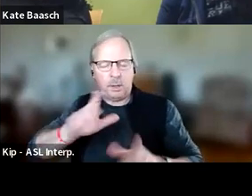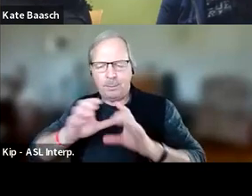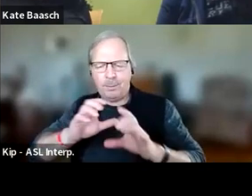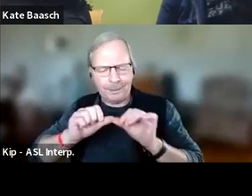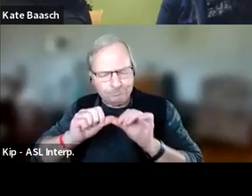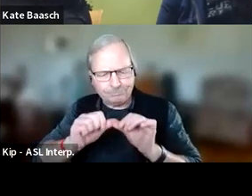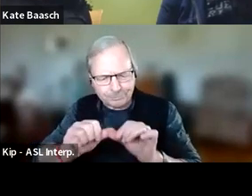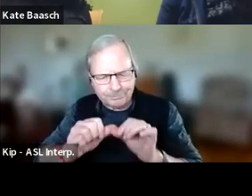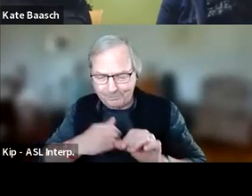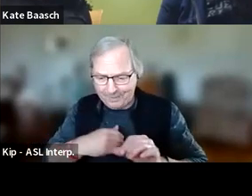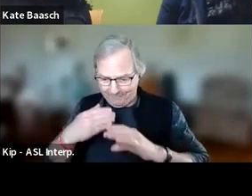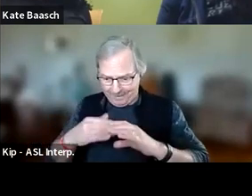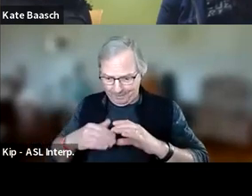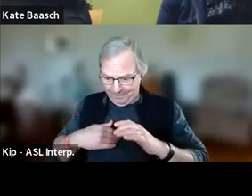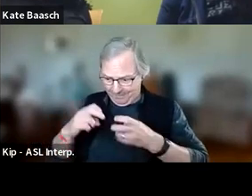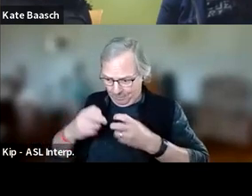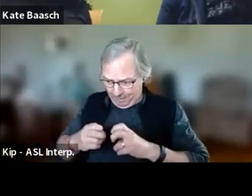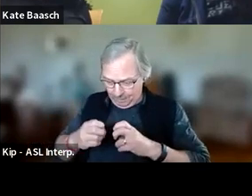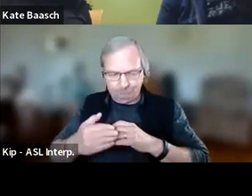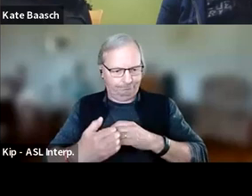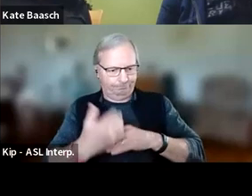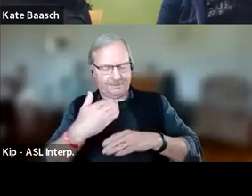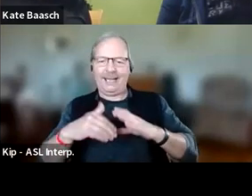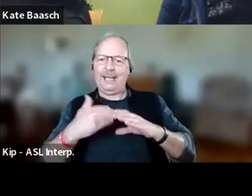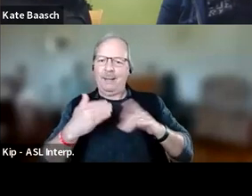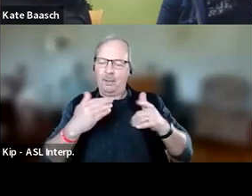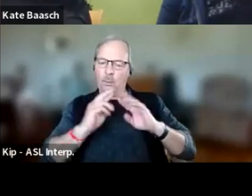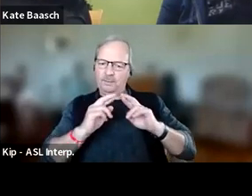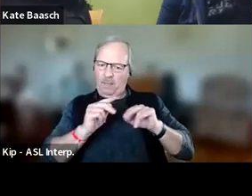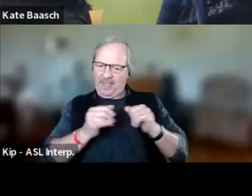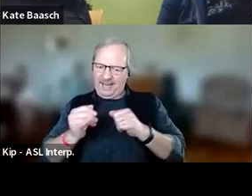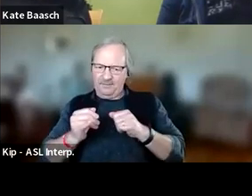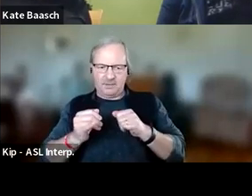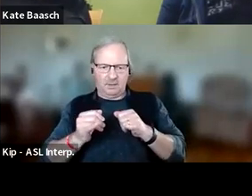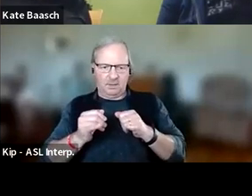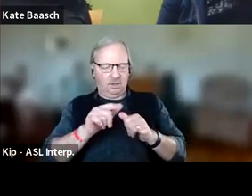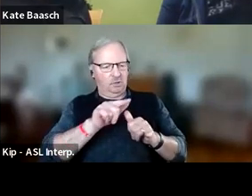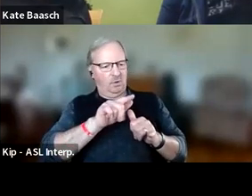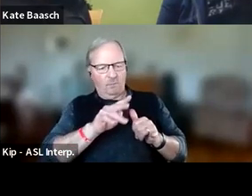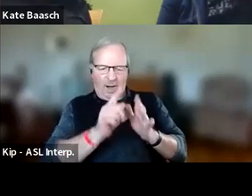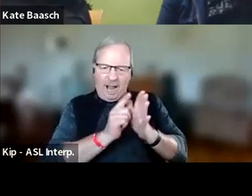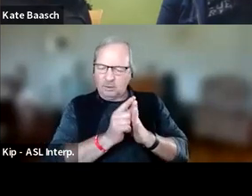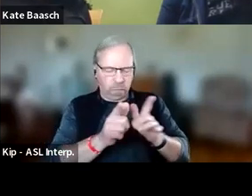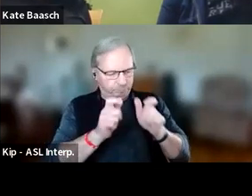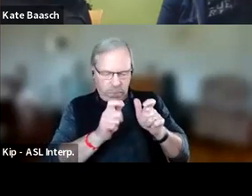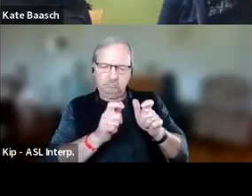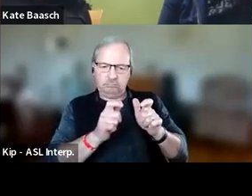so if there's an issue, they send us an email, we're responding to that individual within, you know, 24 hours or you know, one day or, you know,